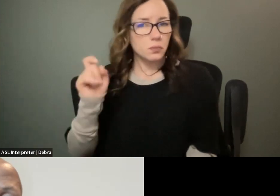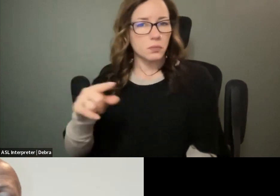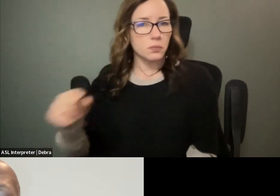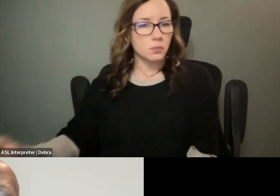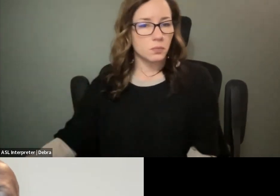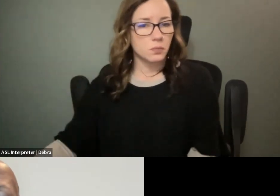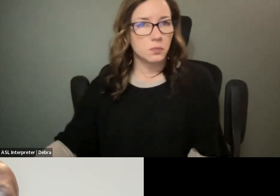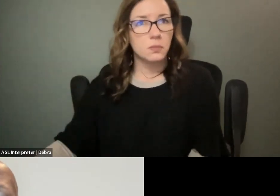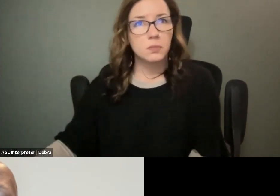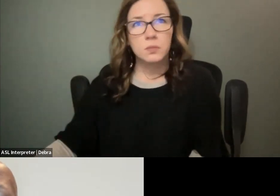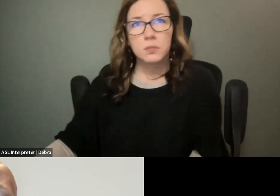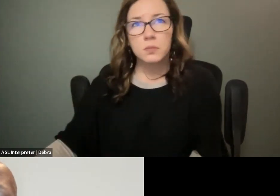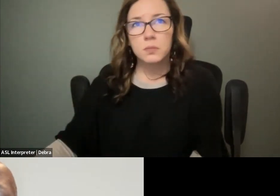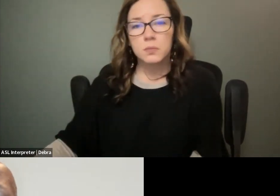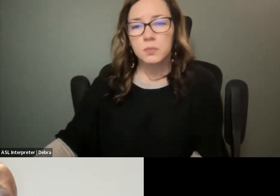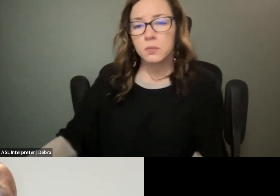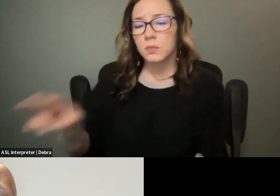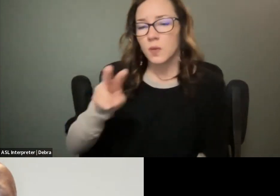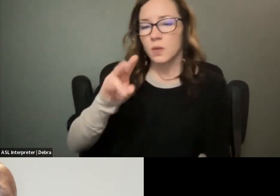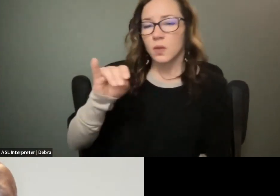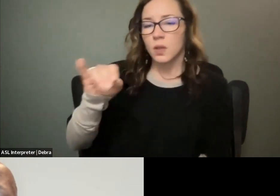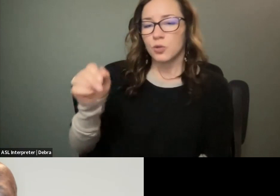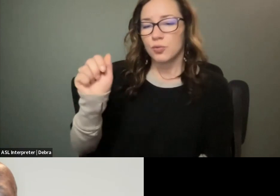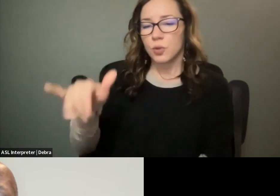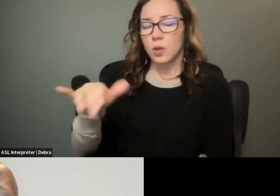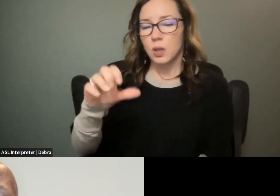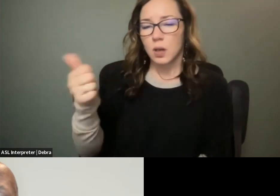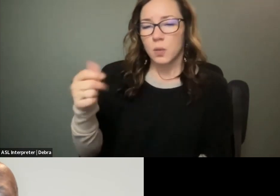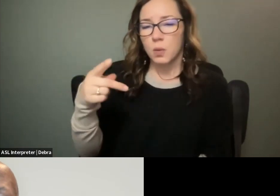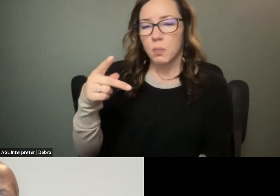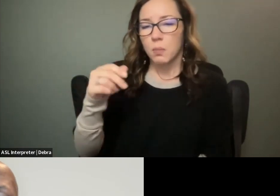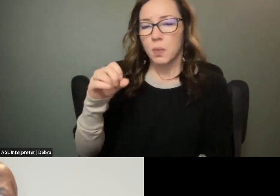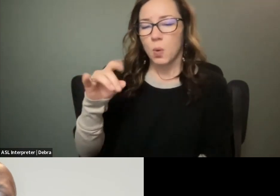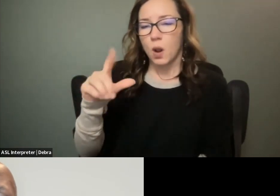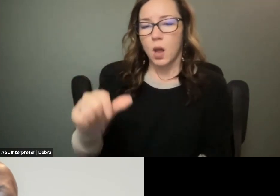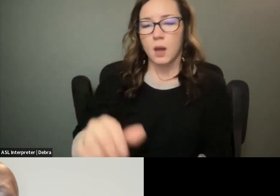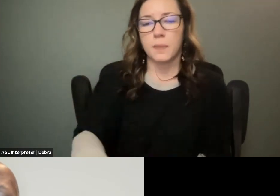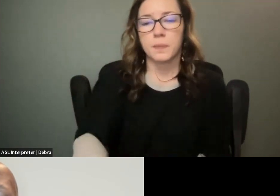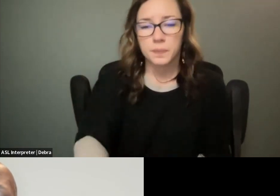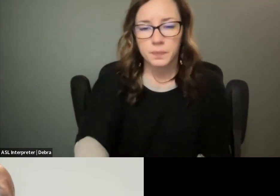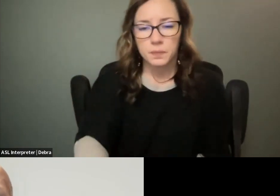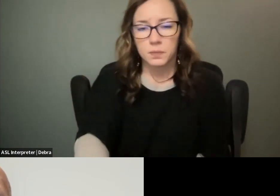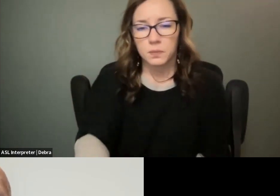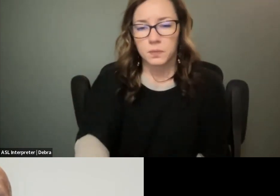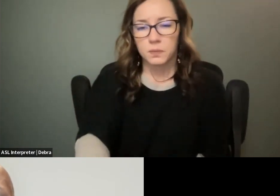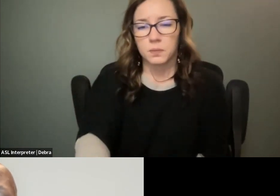there is another one by